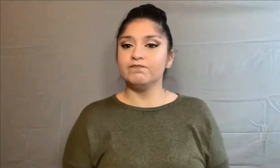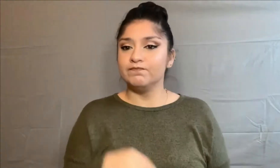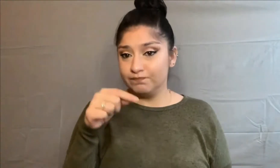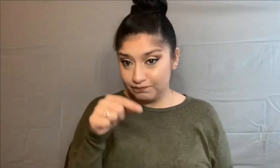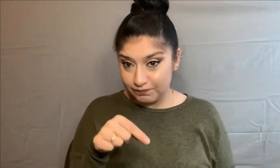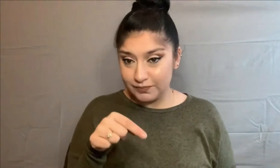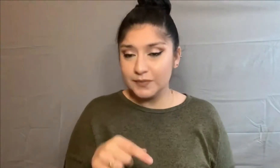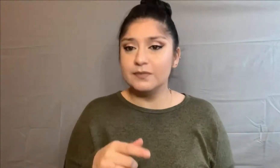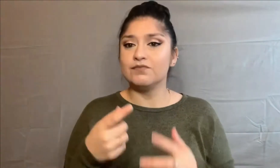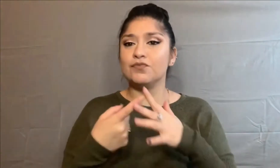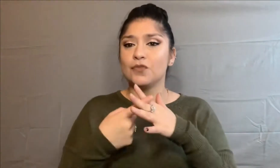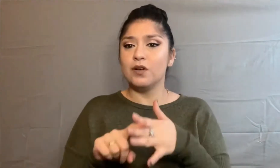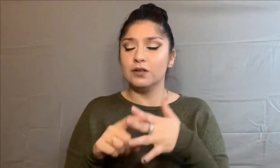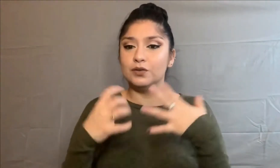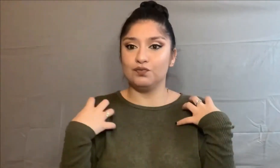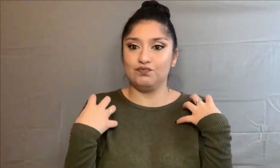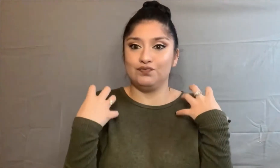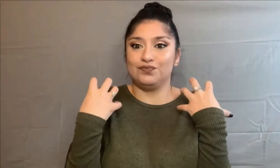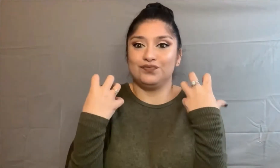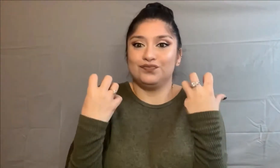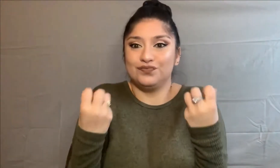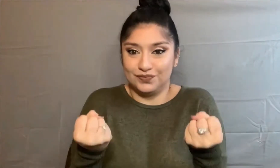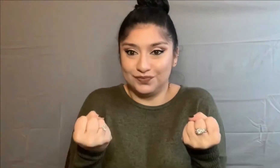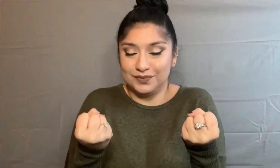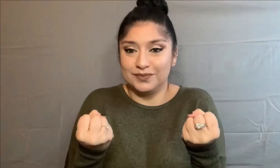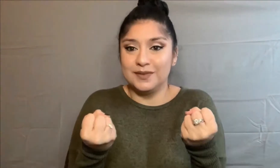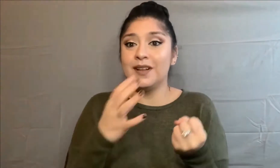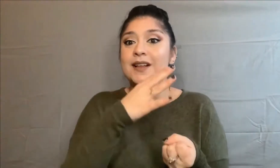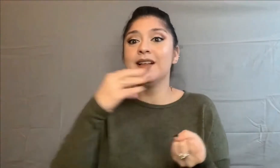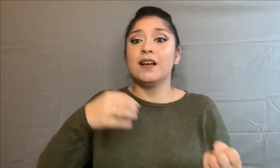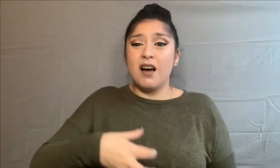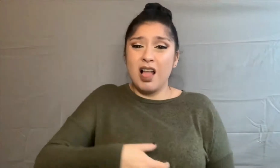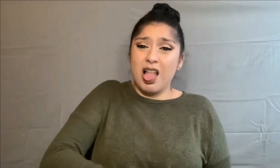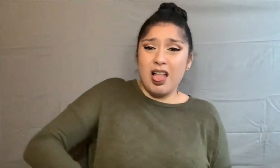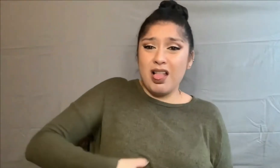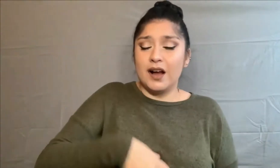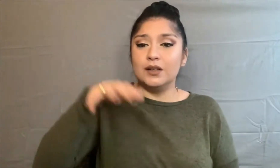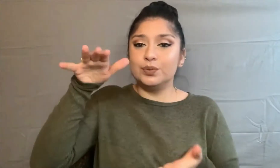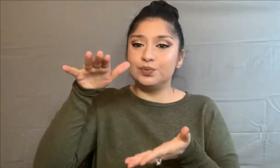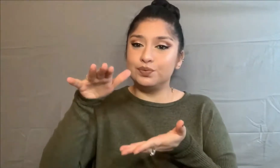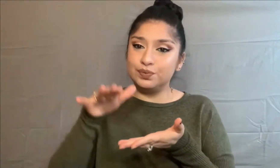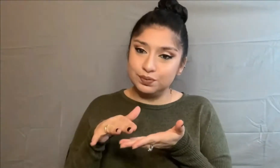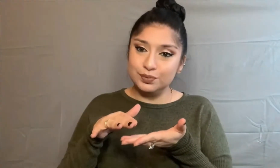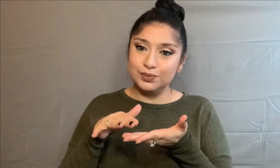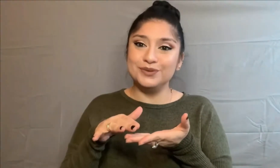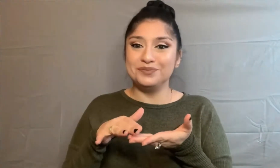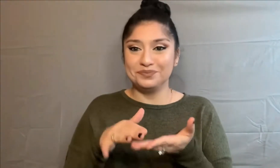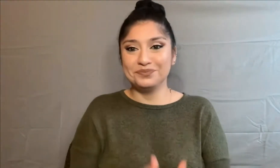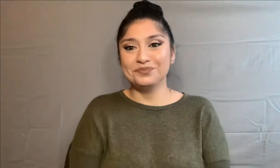The second trimester of pregnancy often brings a renewed sense of well-being. The worst of nausea has usually passed.